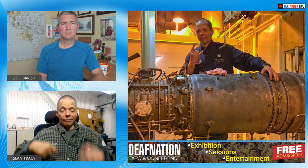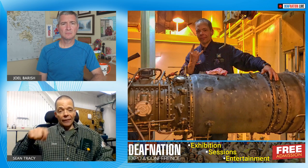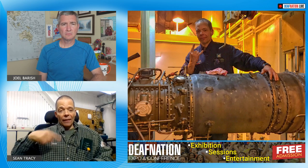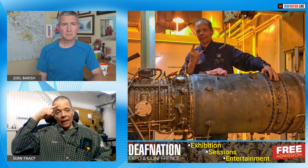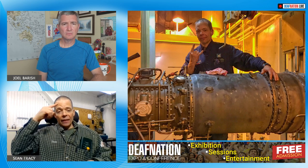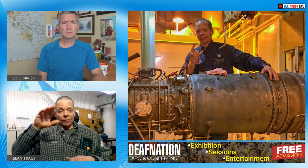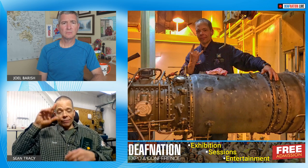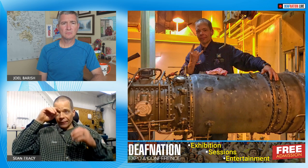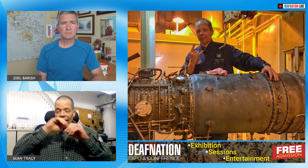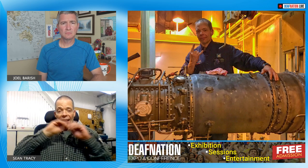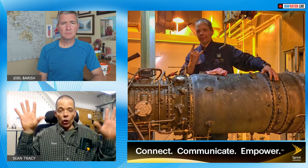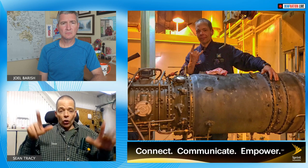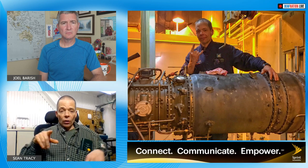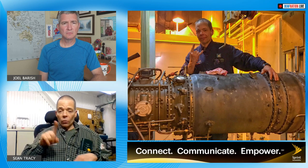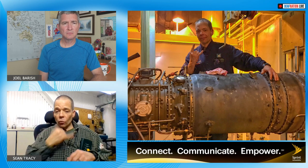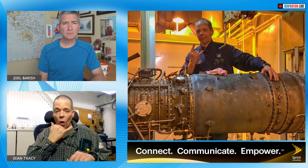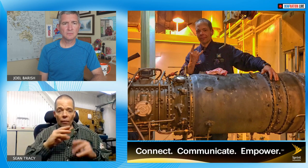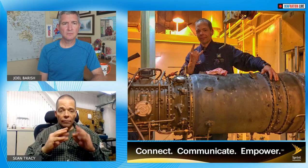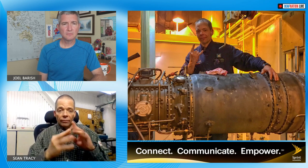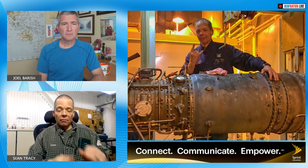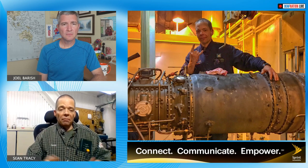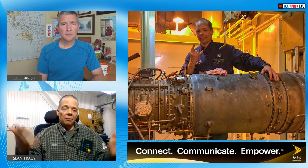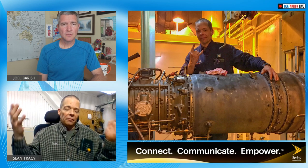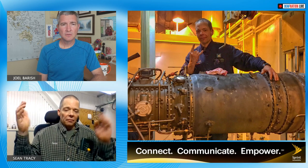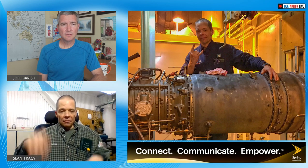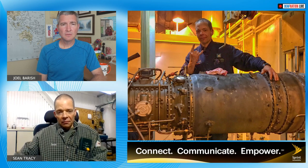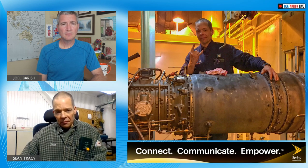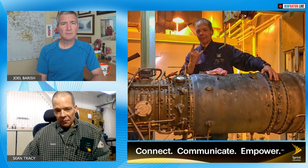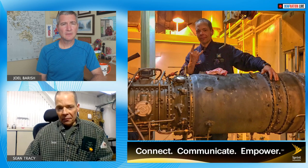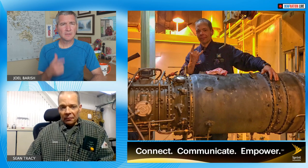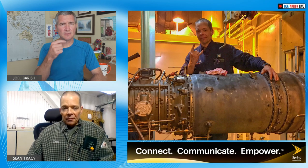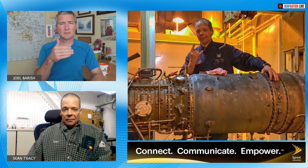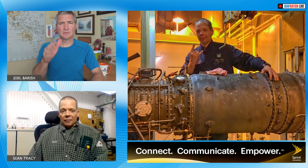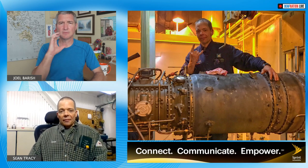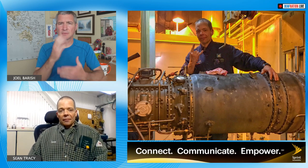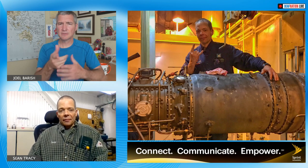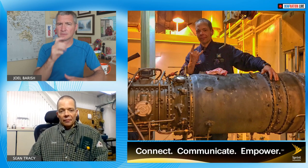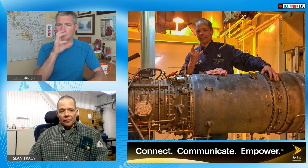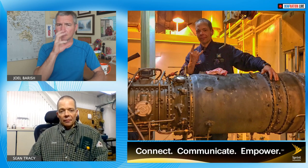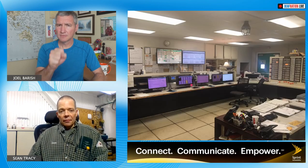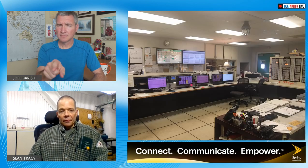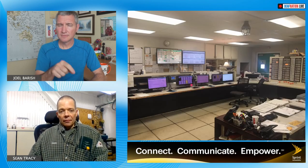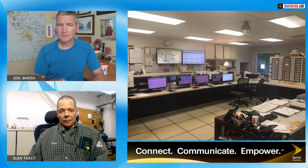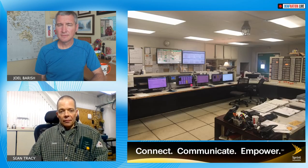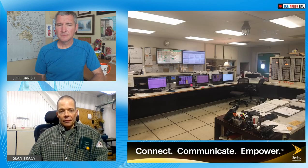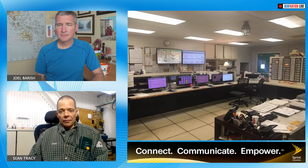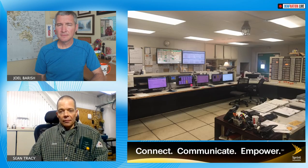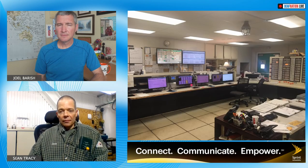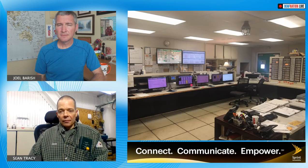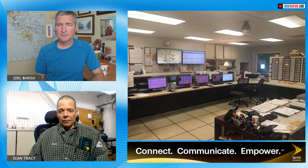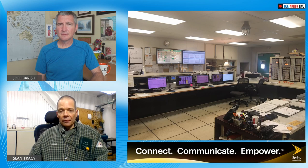I have to make sure that my mind is working clearly so I don't make any mistakes. This next picture is so amazing.